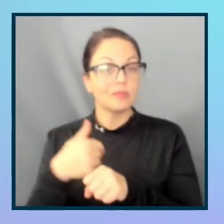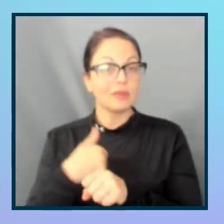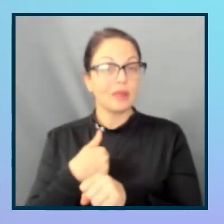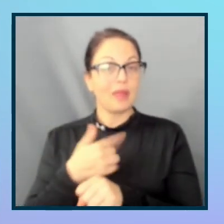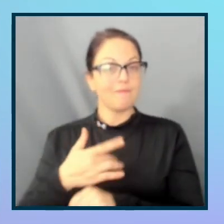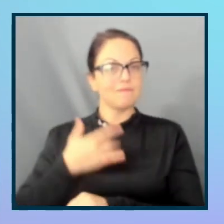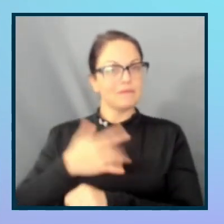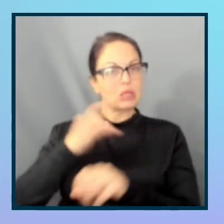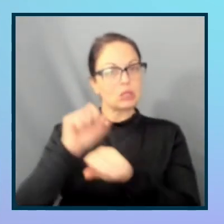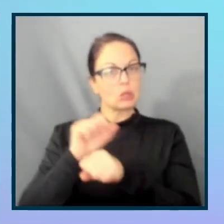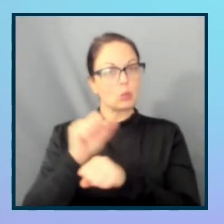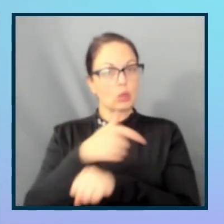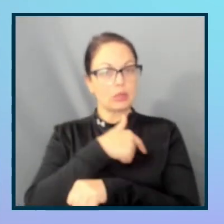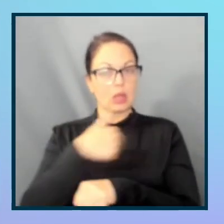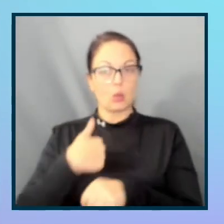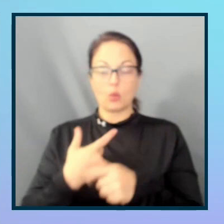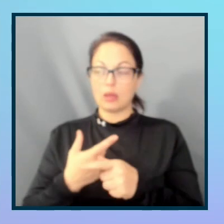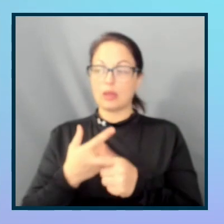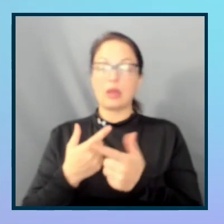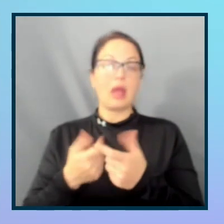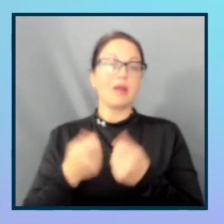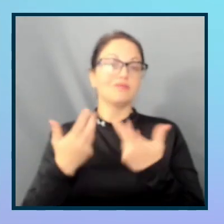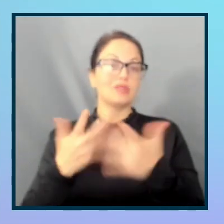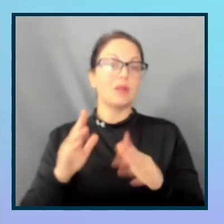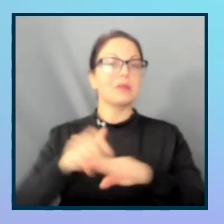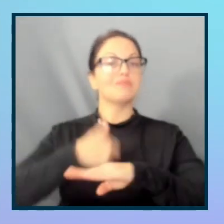has actually built the foundation and the partnerships